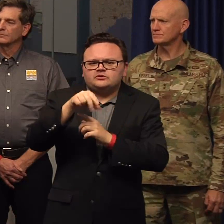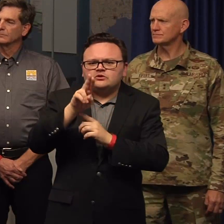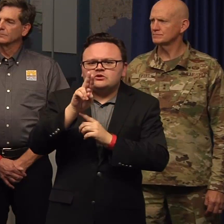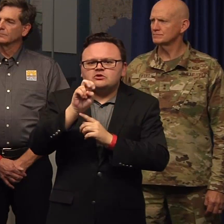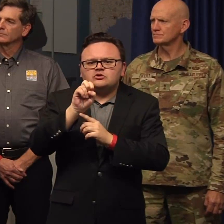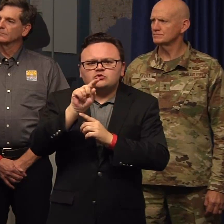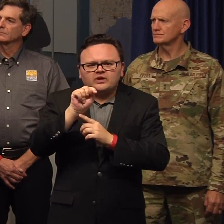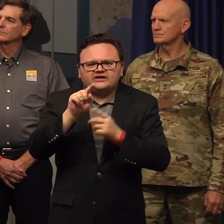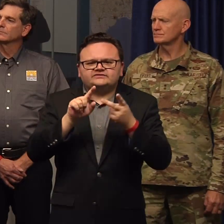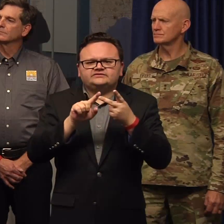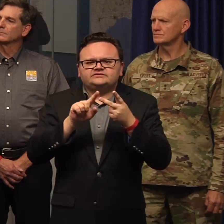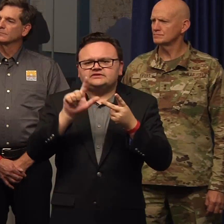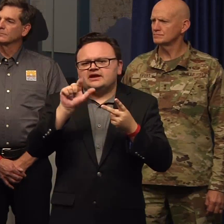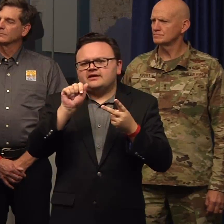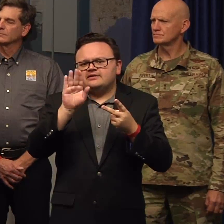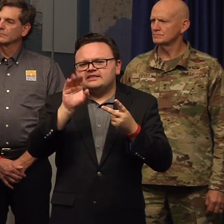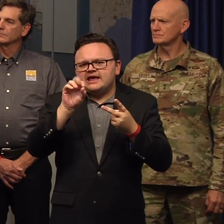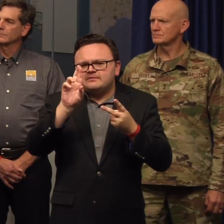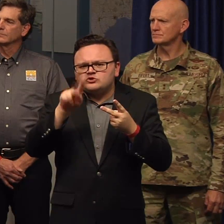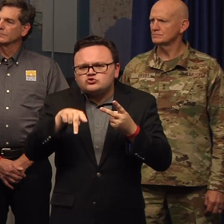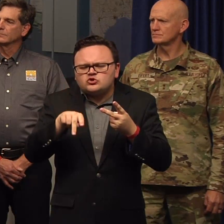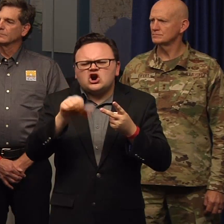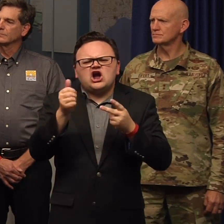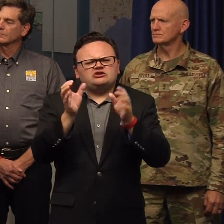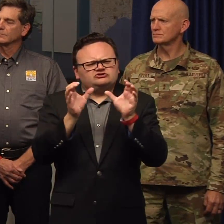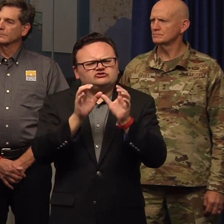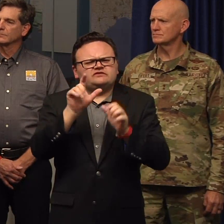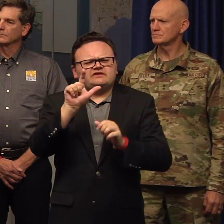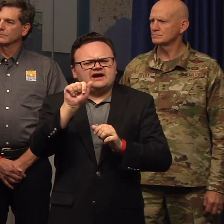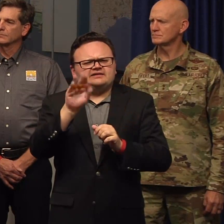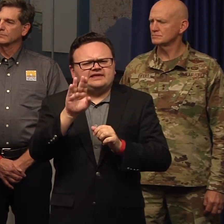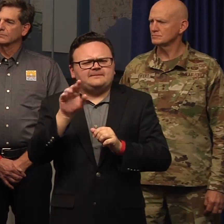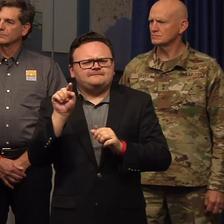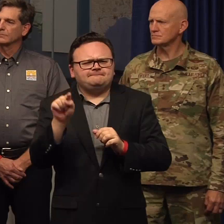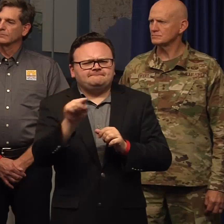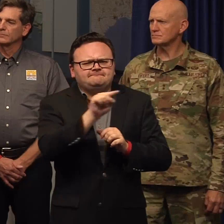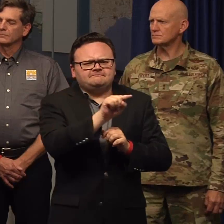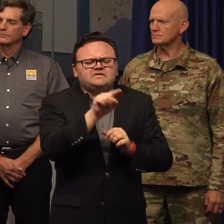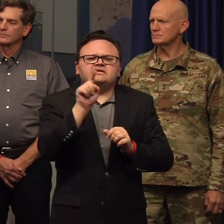LABORATORIES BEGAN PROCESSING COVID-19 LABORATORY TESTS SO